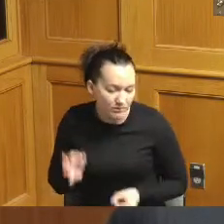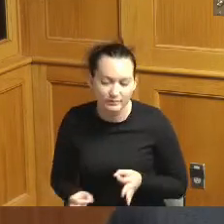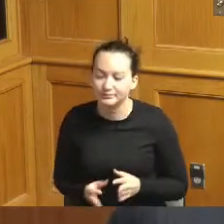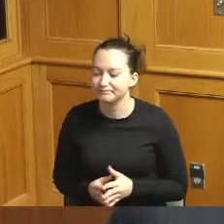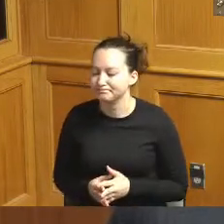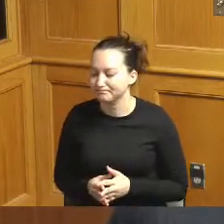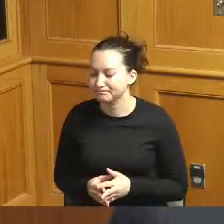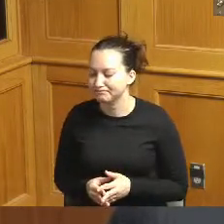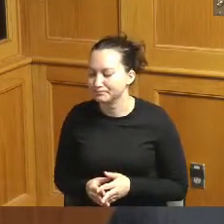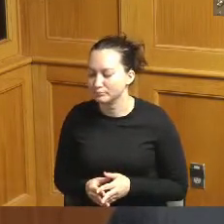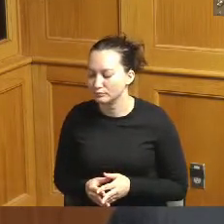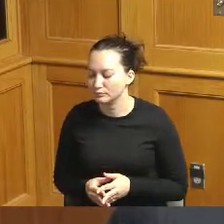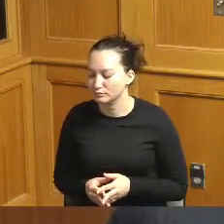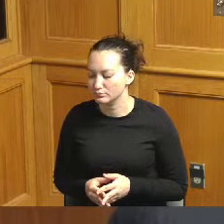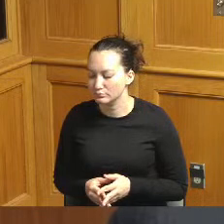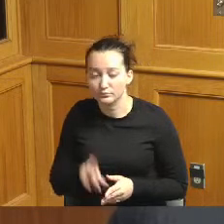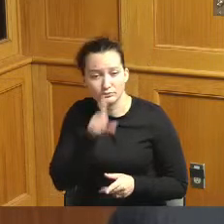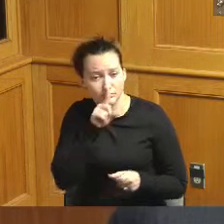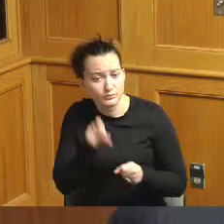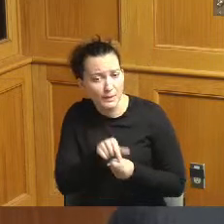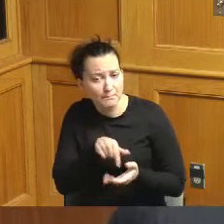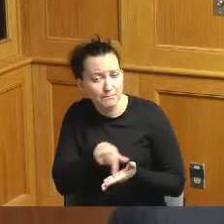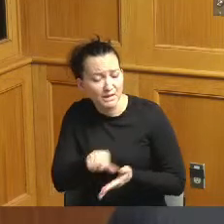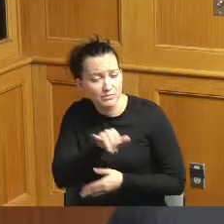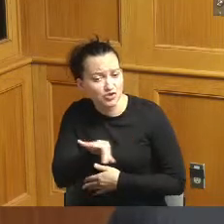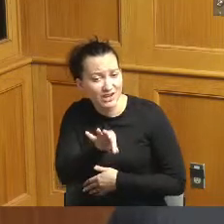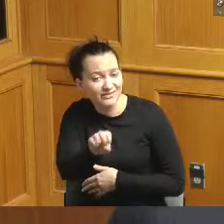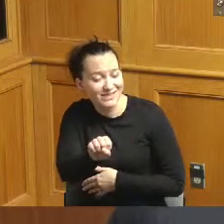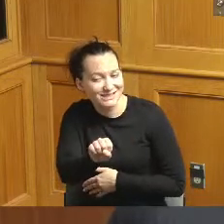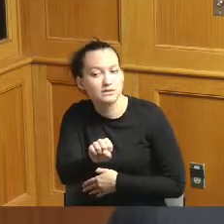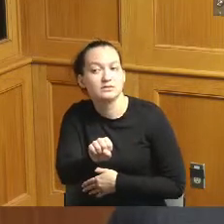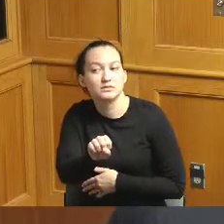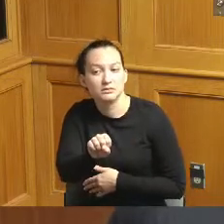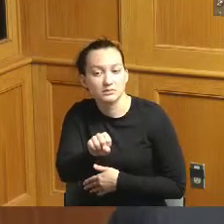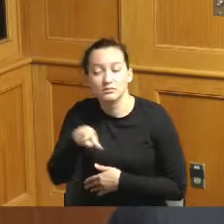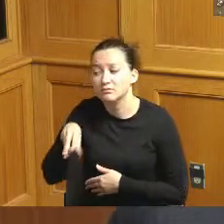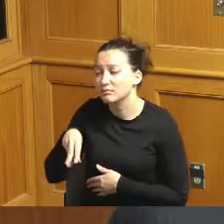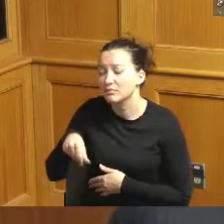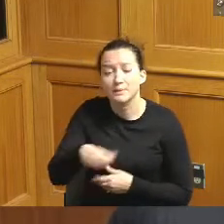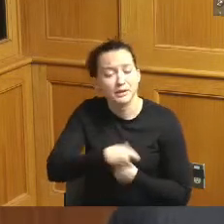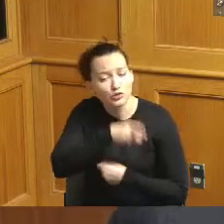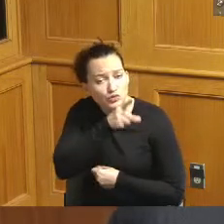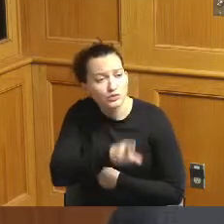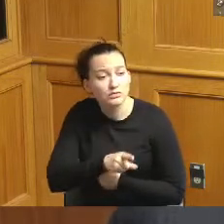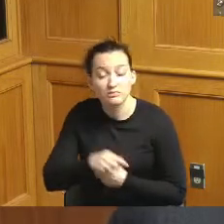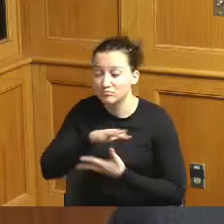where there actually are payments from JFS to ensure that these things are done efficiently